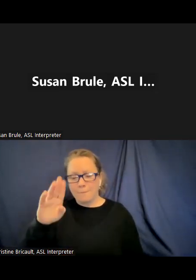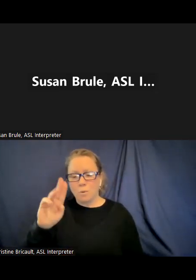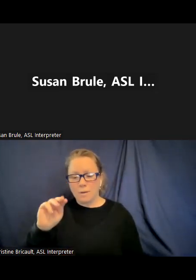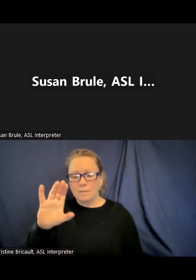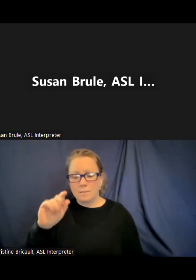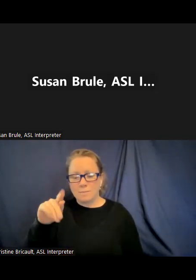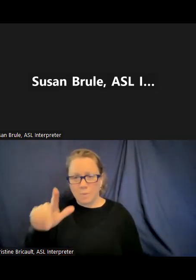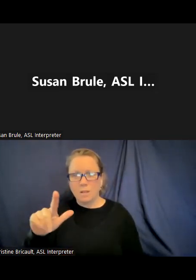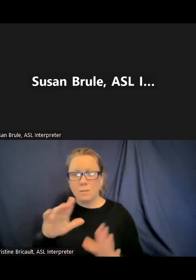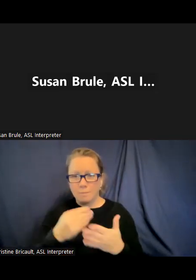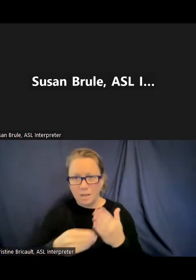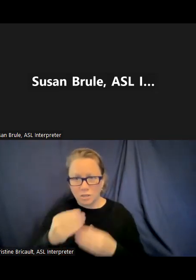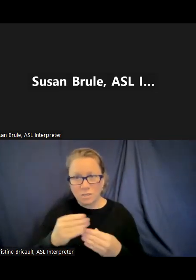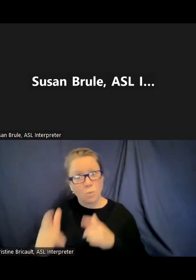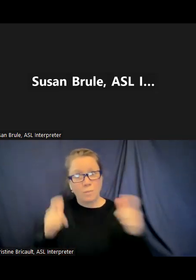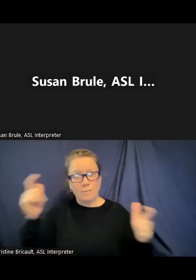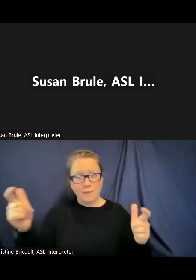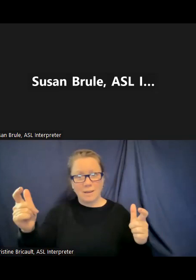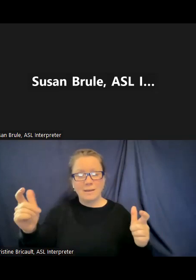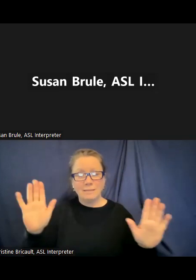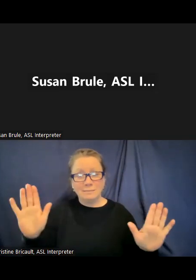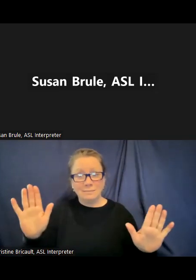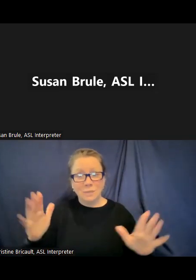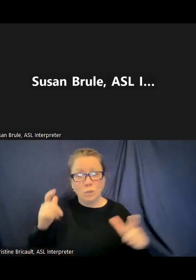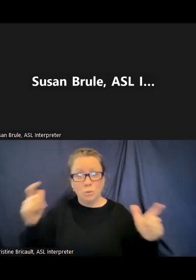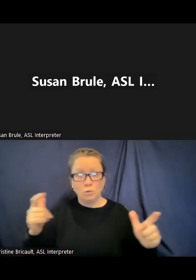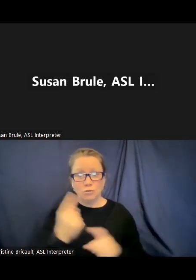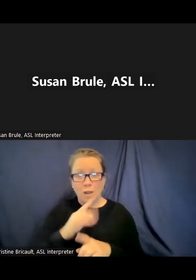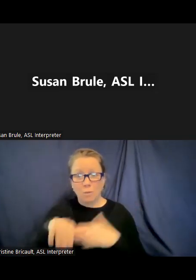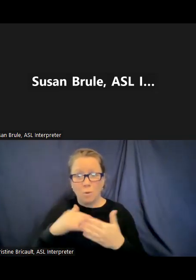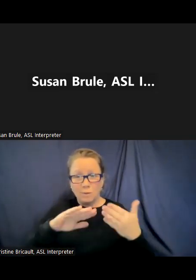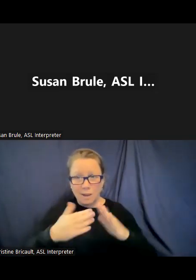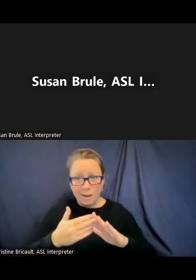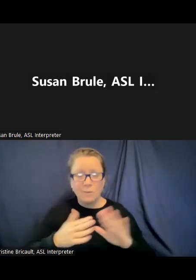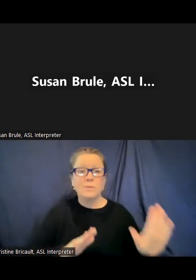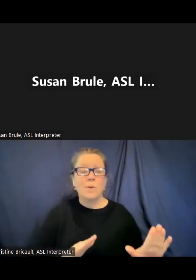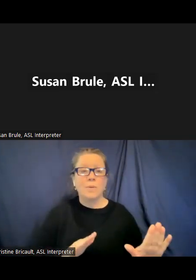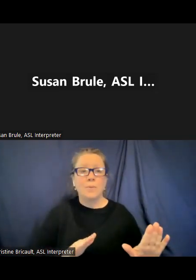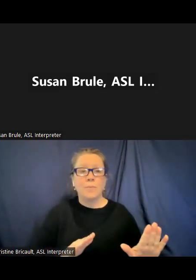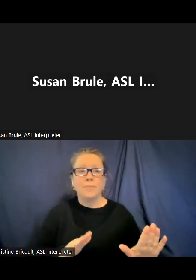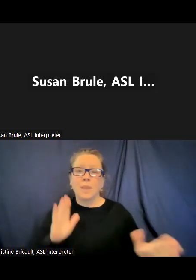And so in comparison, a -- the costs associated with the